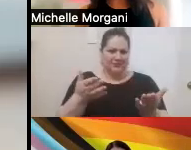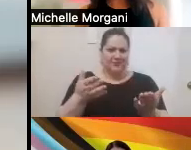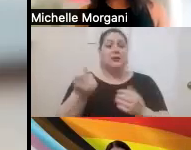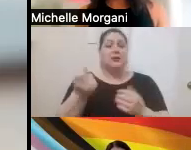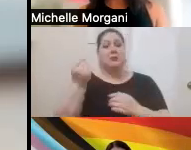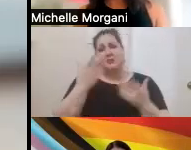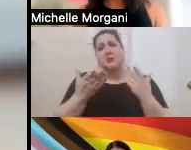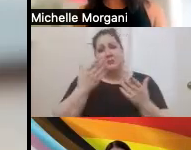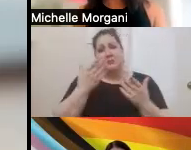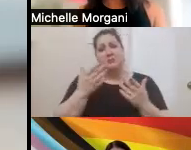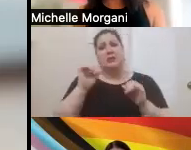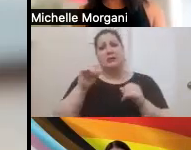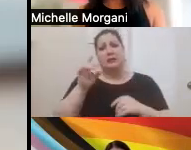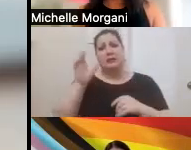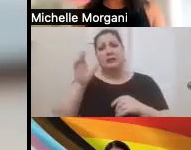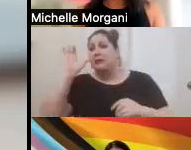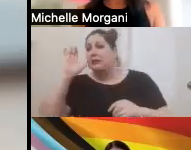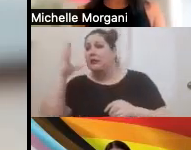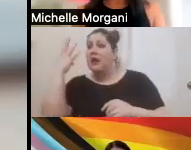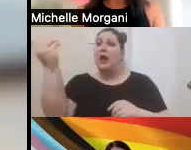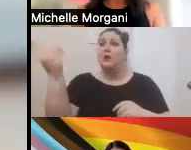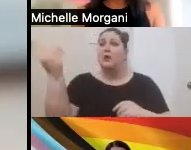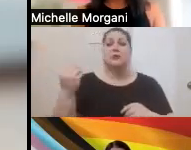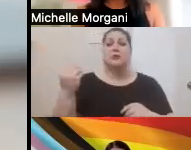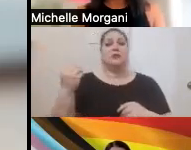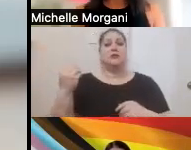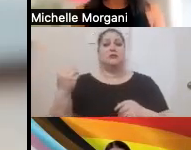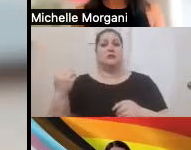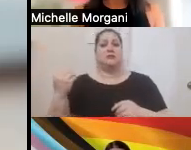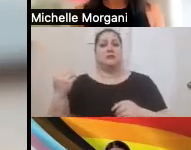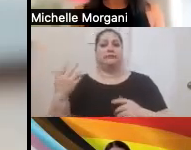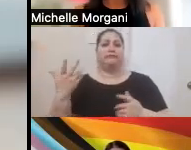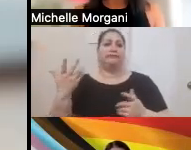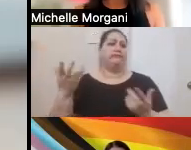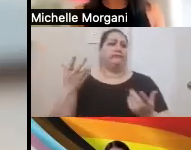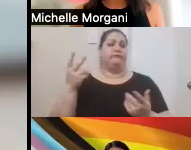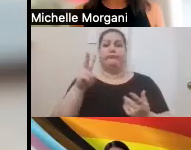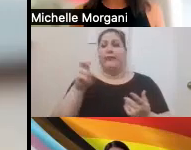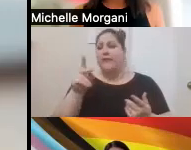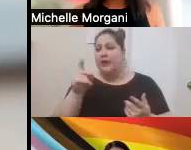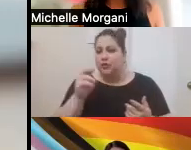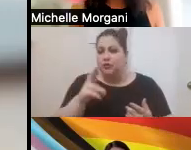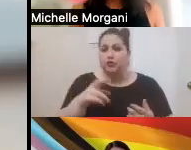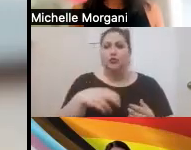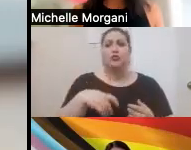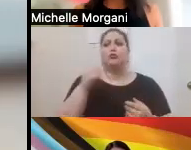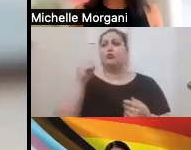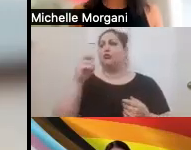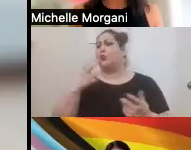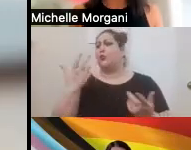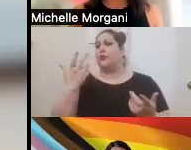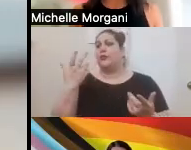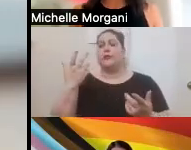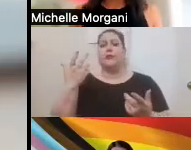outside sort of either whether they're vendors or other adaptive technologists within the community.